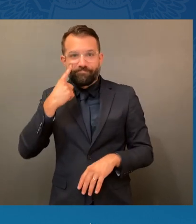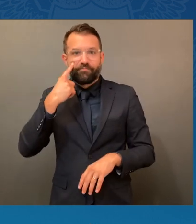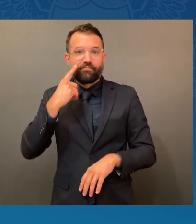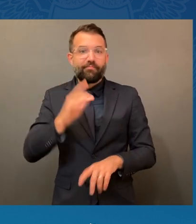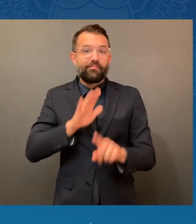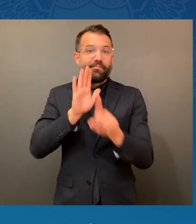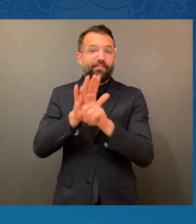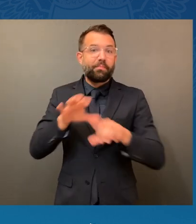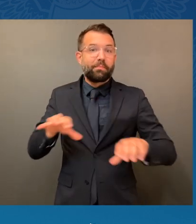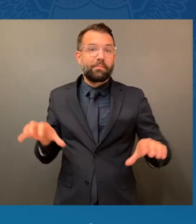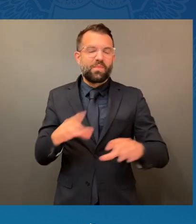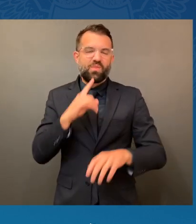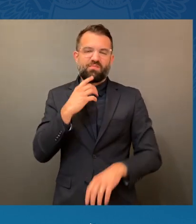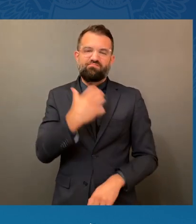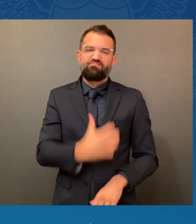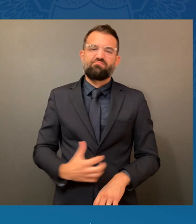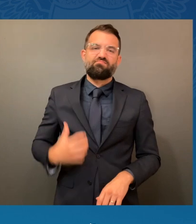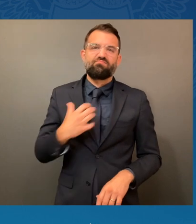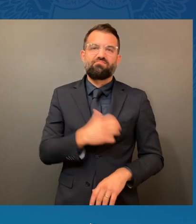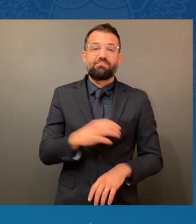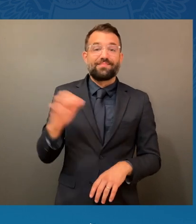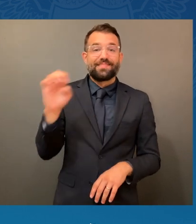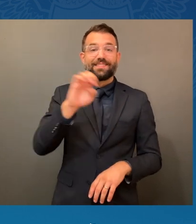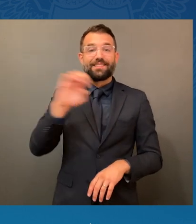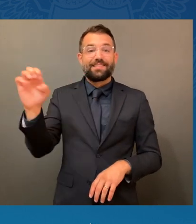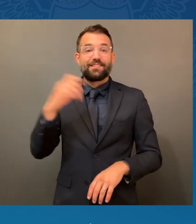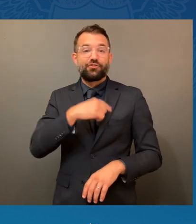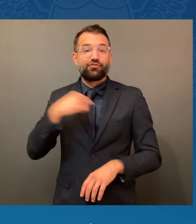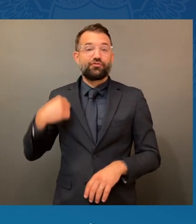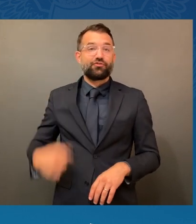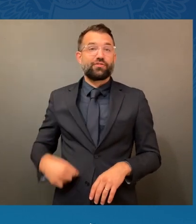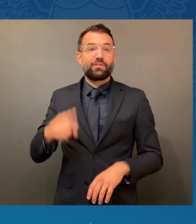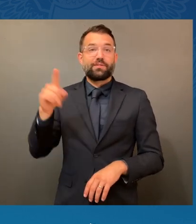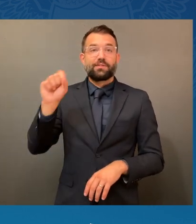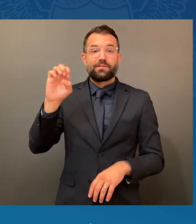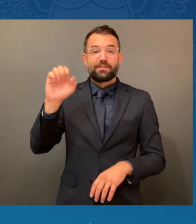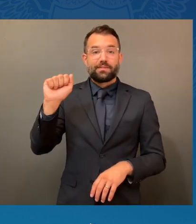and, most recently, provocations across the Taiwan Strait.